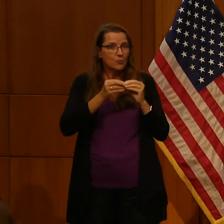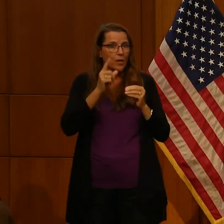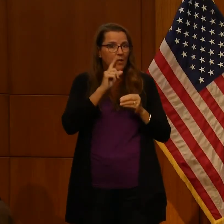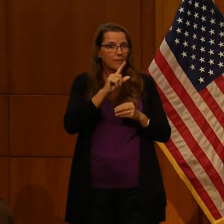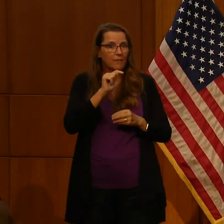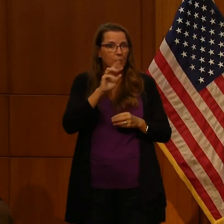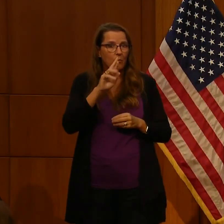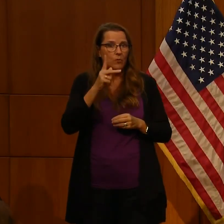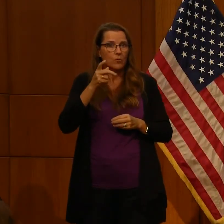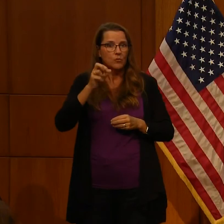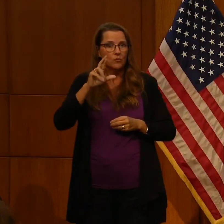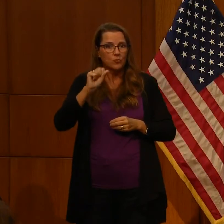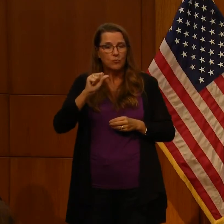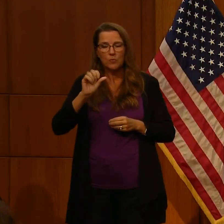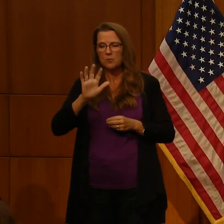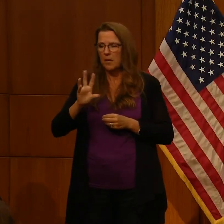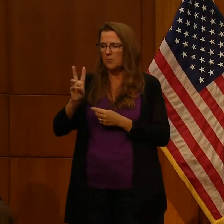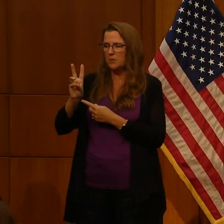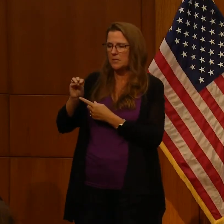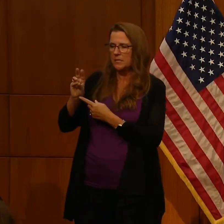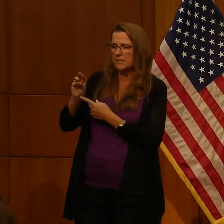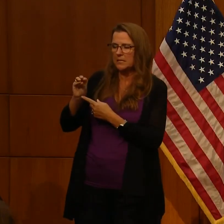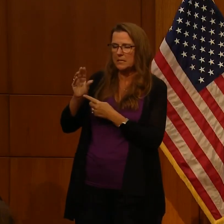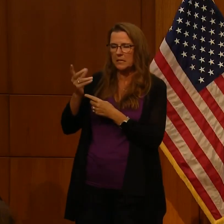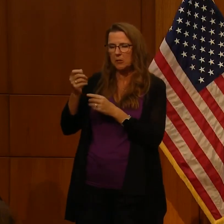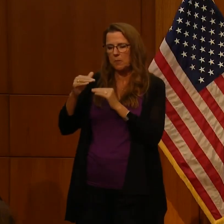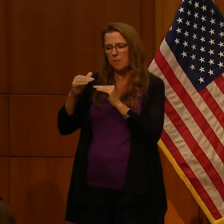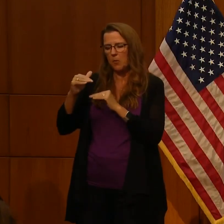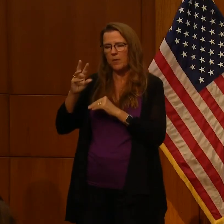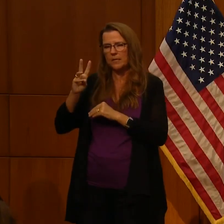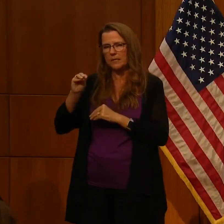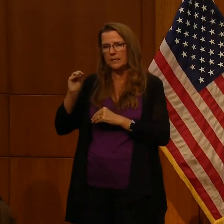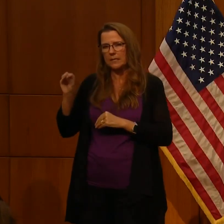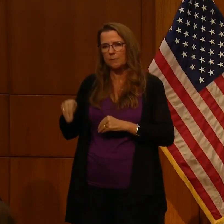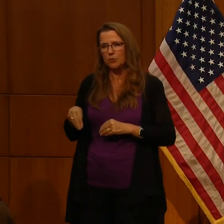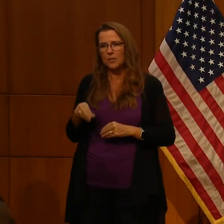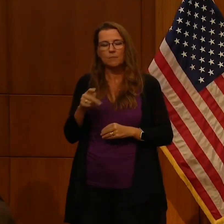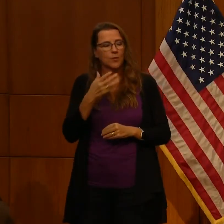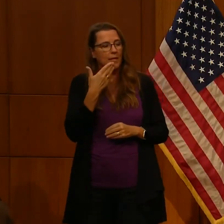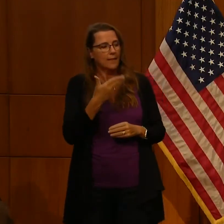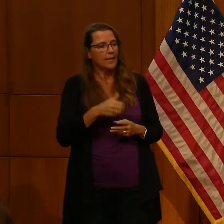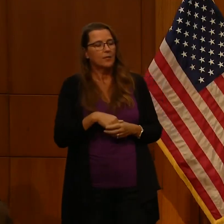TROOPERS. UH IT'S JUST AROUND